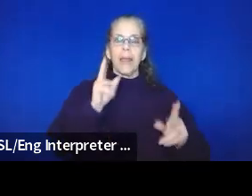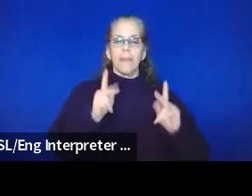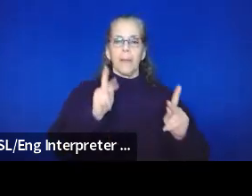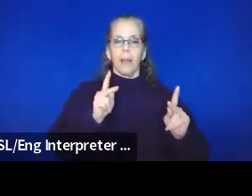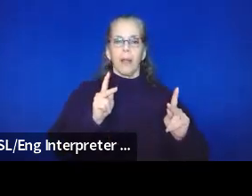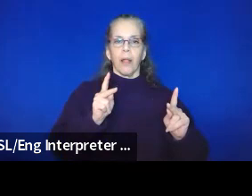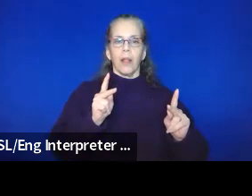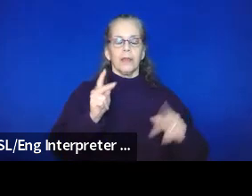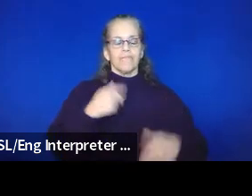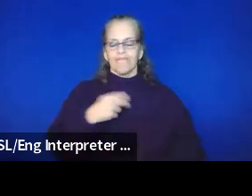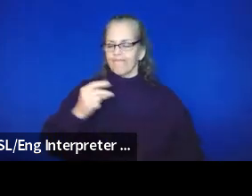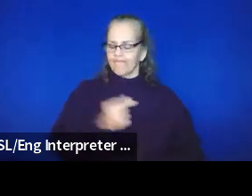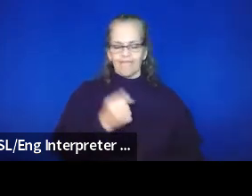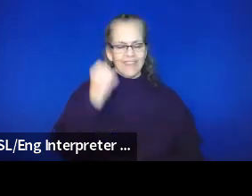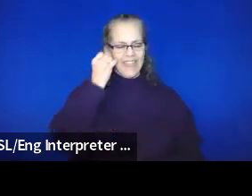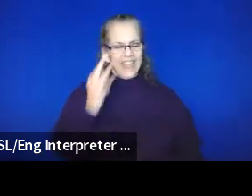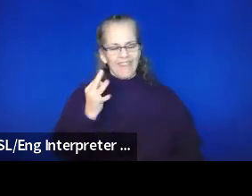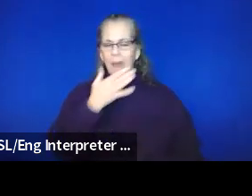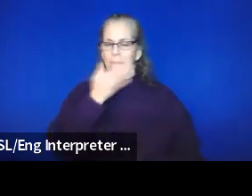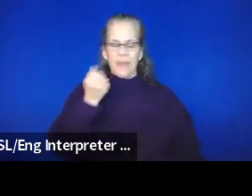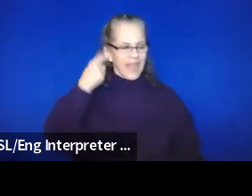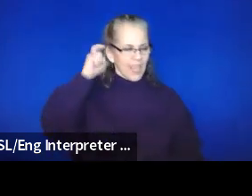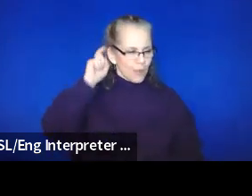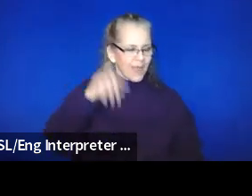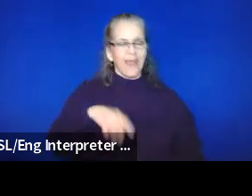had a better hearing aid or better programming in my cochlear implant, I would have less